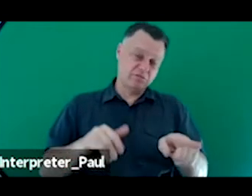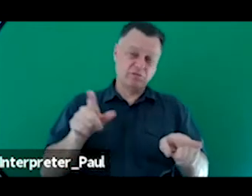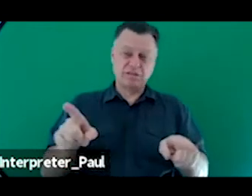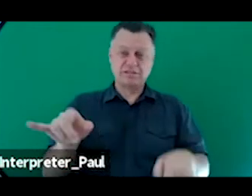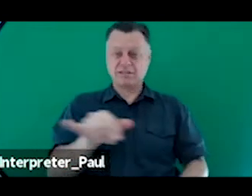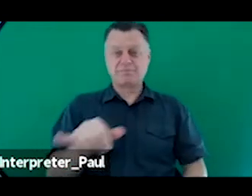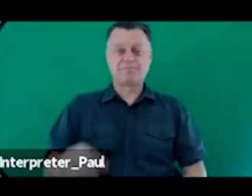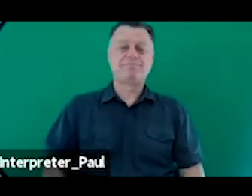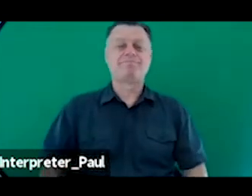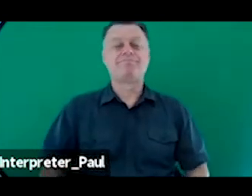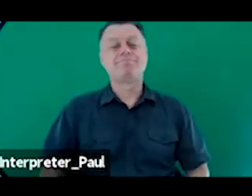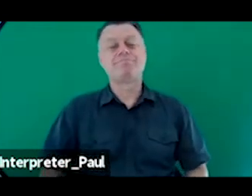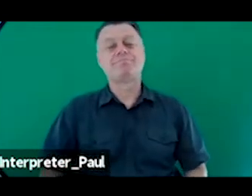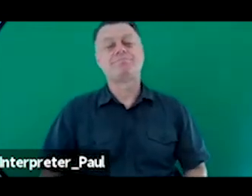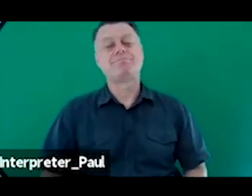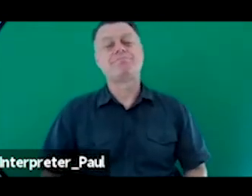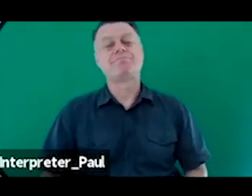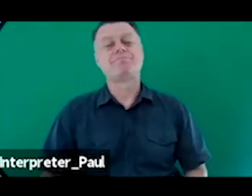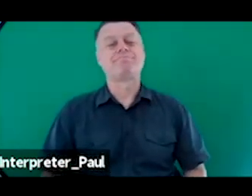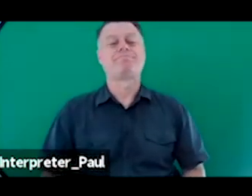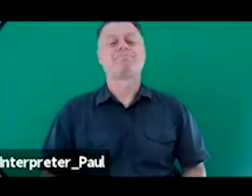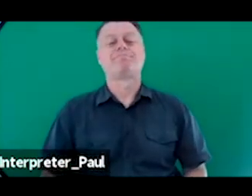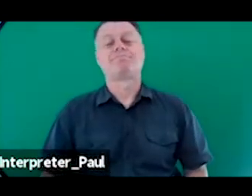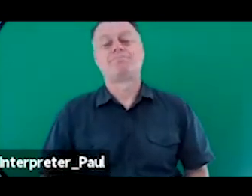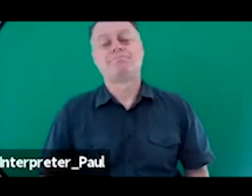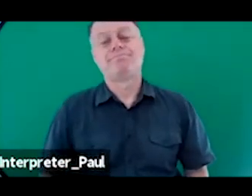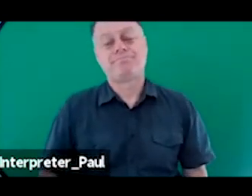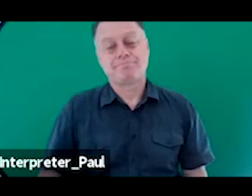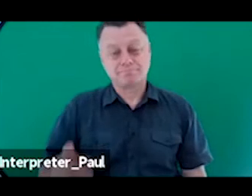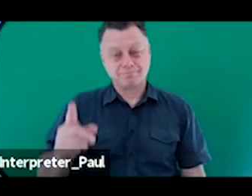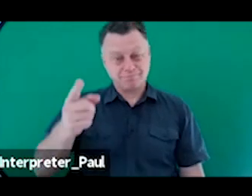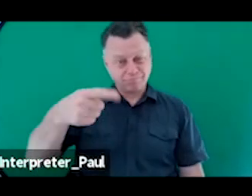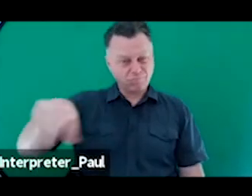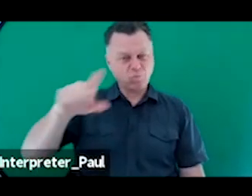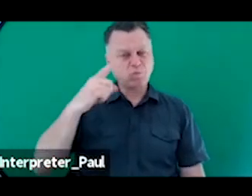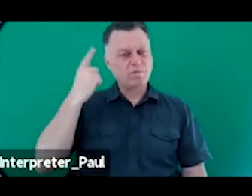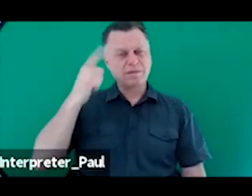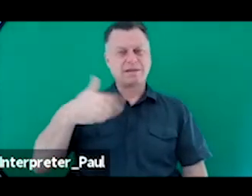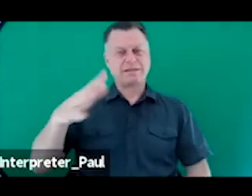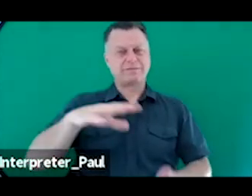as we go through and think about giving students options for how they interact with each other,